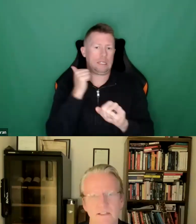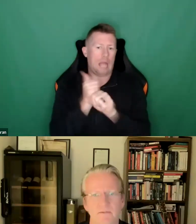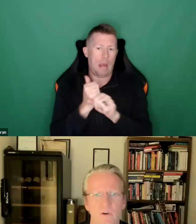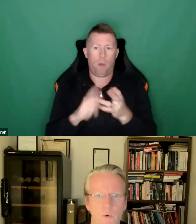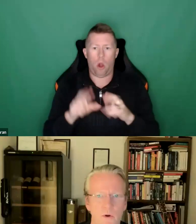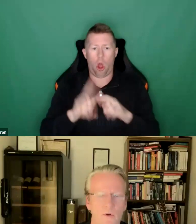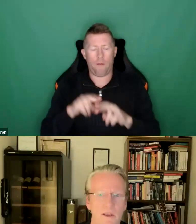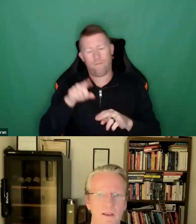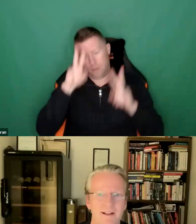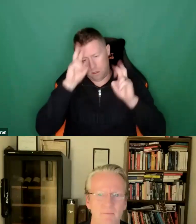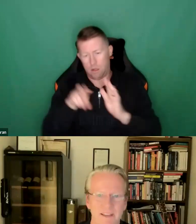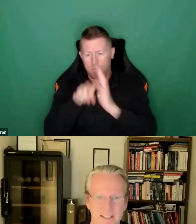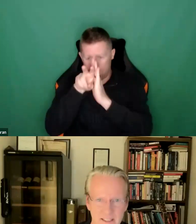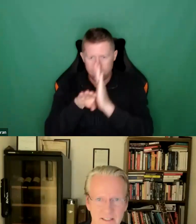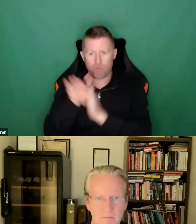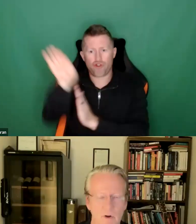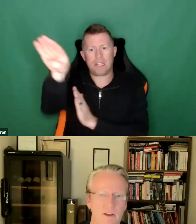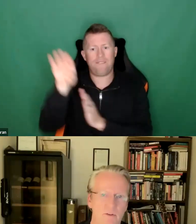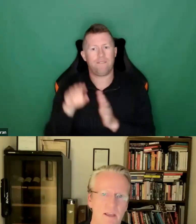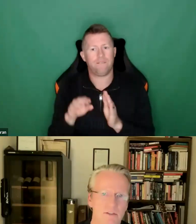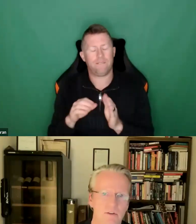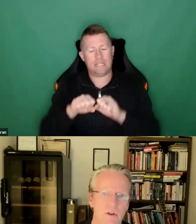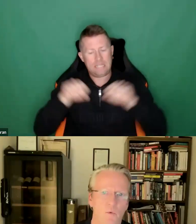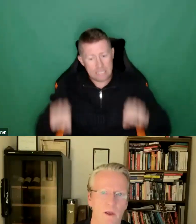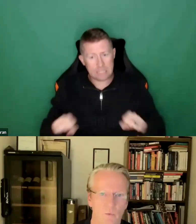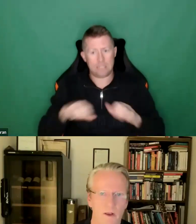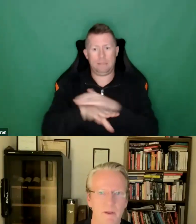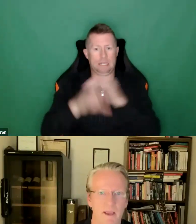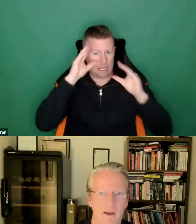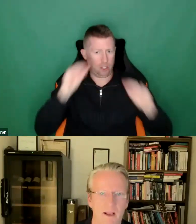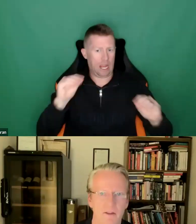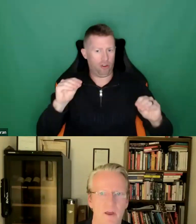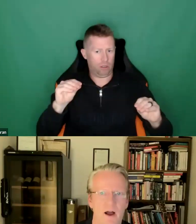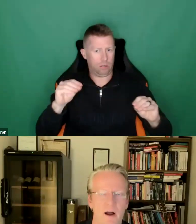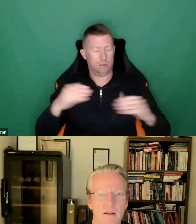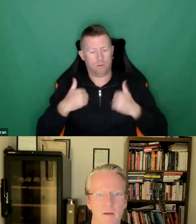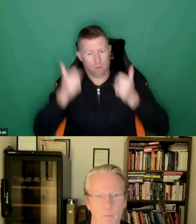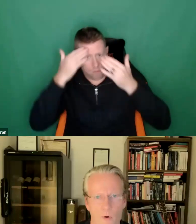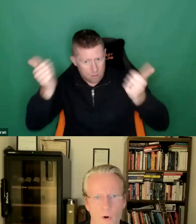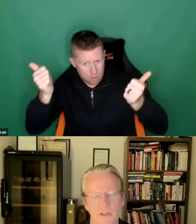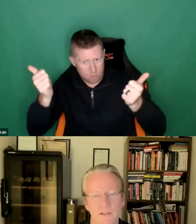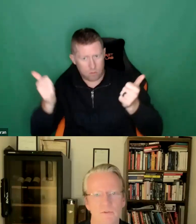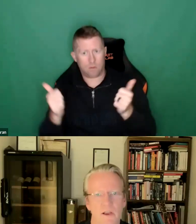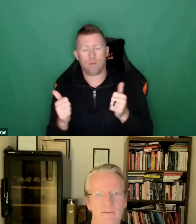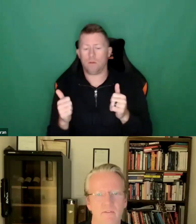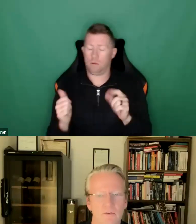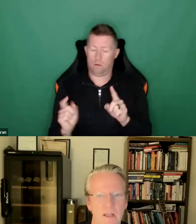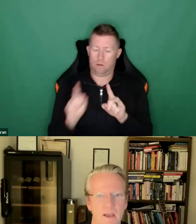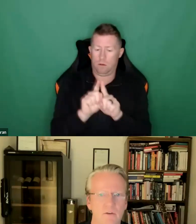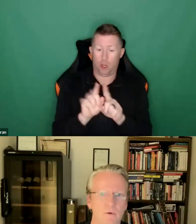easy task, actually. Because there are a number of schools here in Australia and some of them are featured in this paper here in